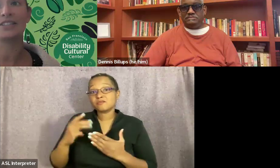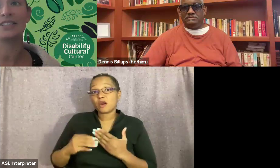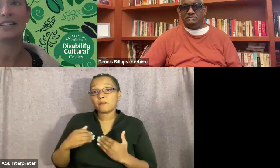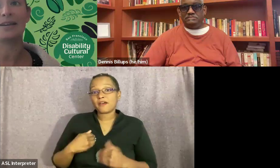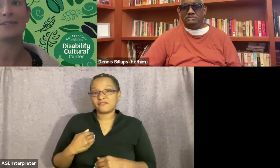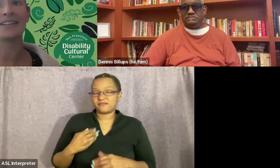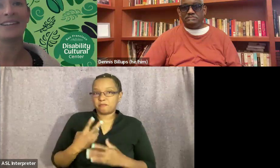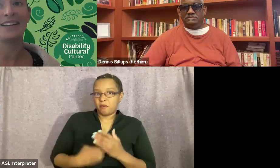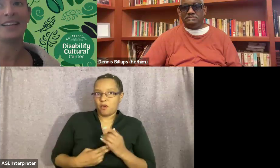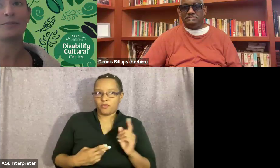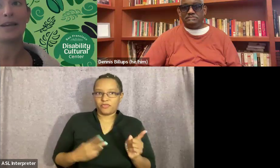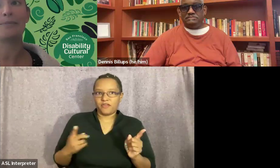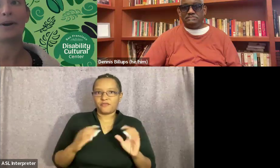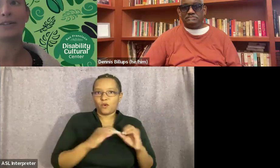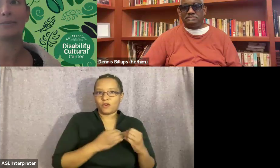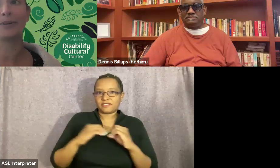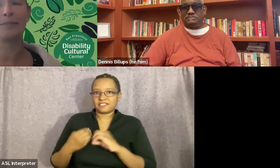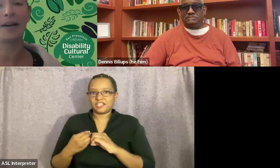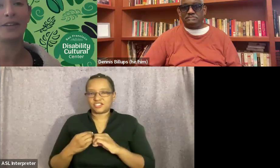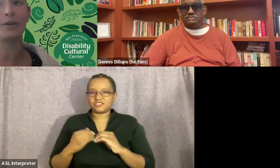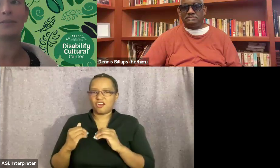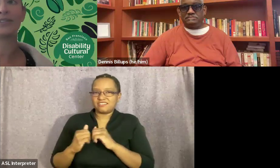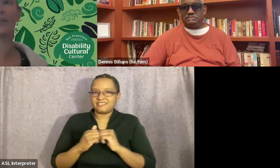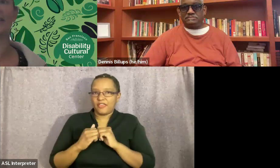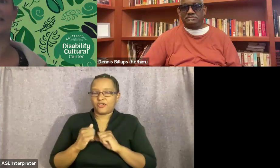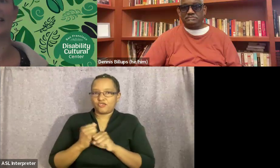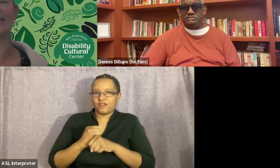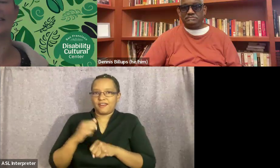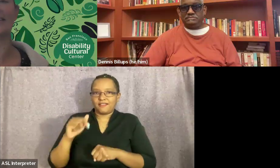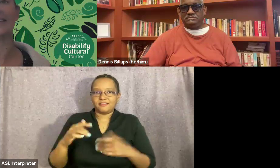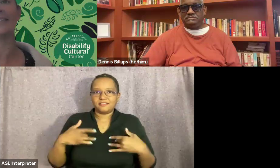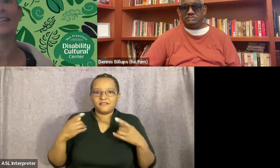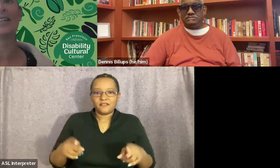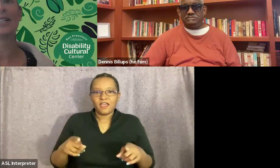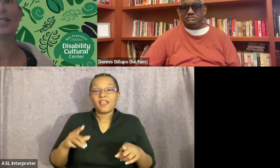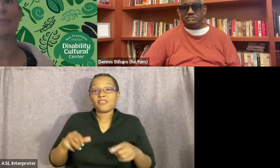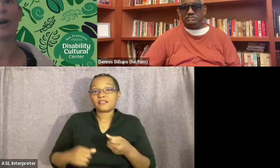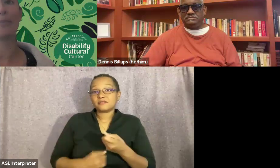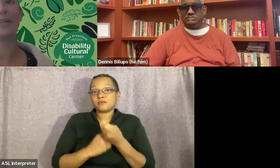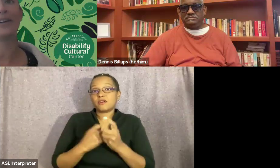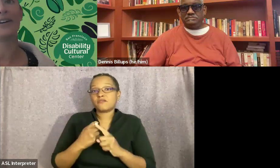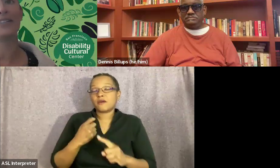I just named and that's made possible by the Human Services Agency's Department on